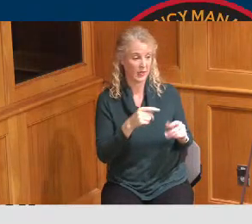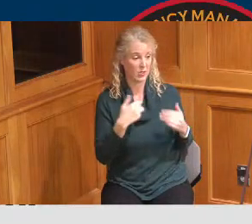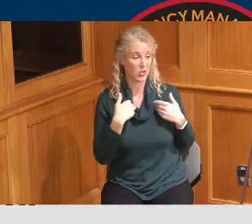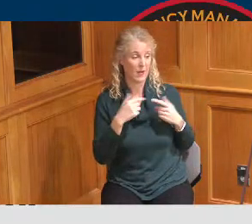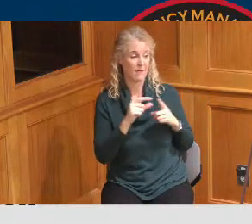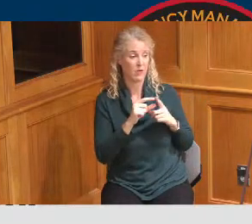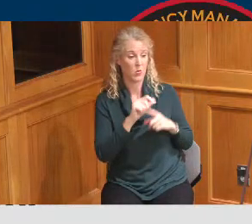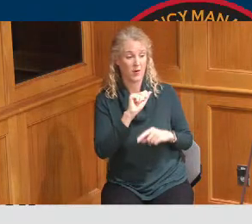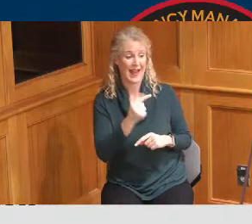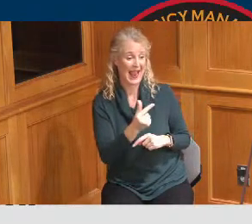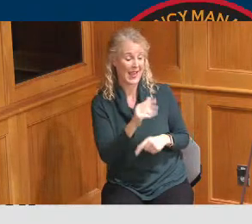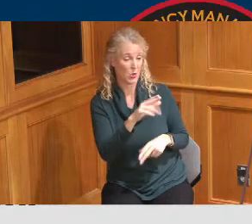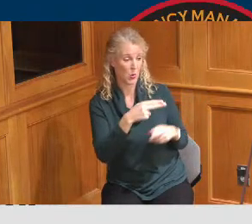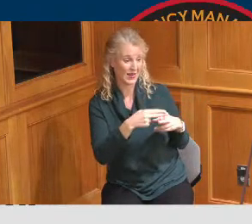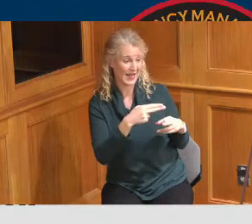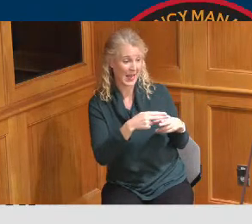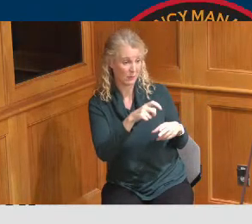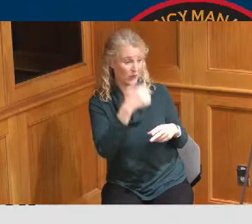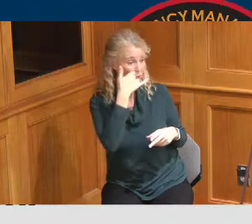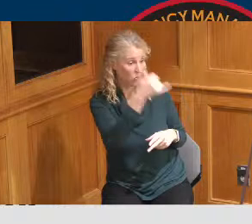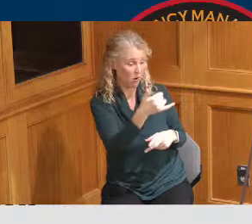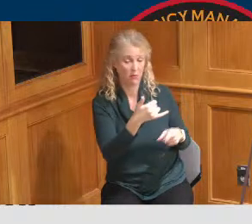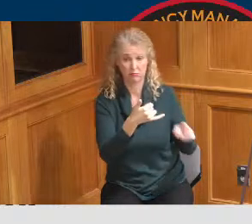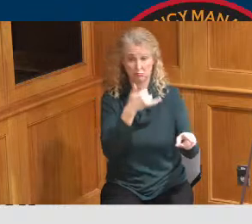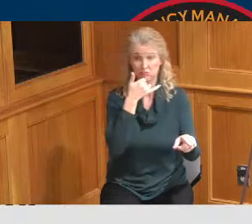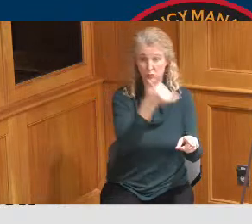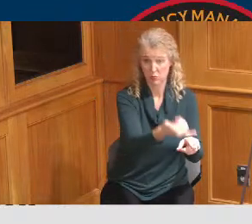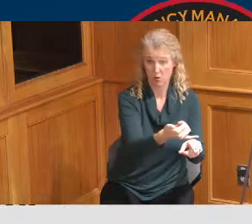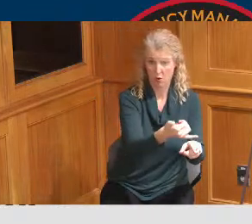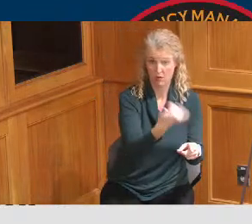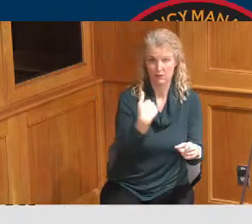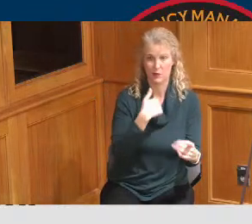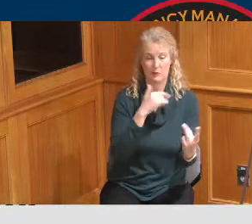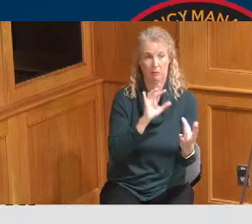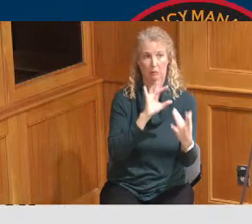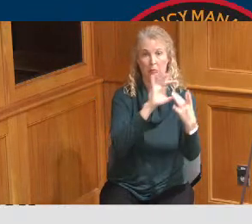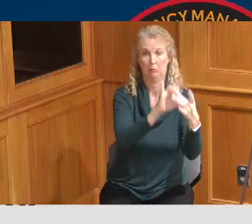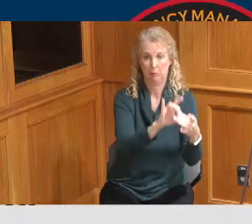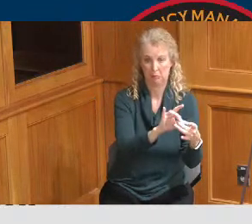you to call somebody and she did and and we got the contact we needed to be able to resolve that